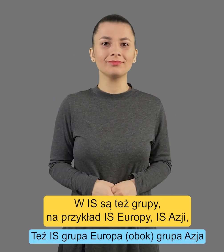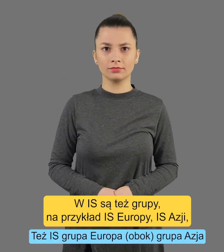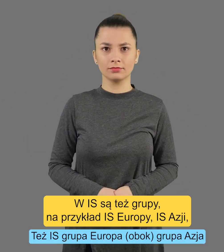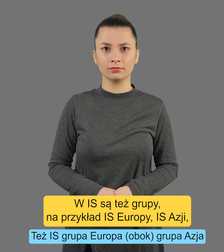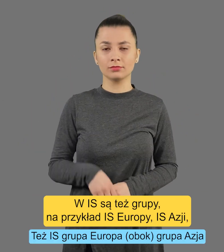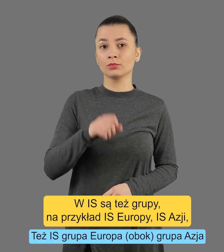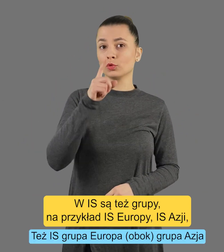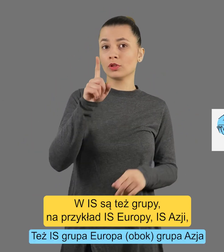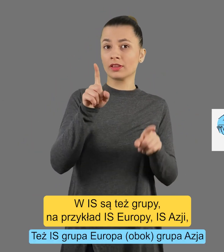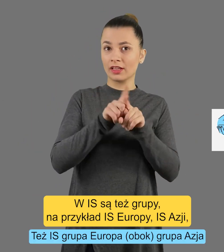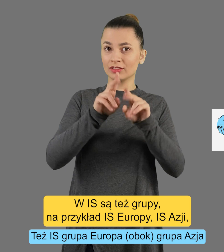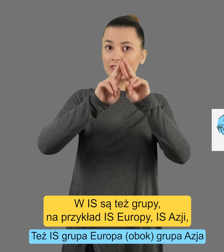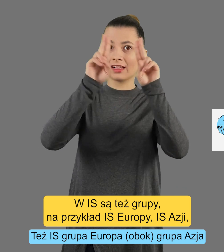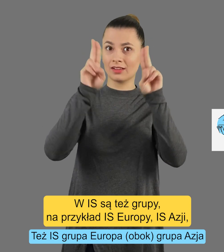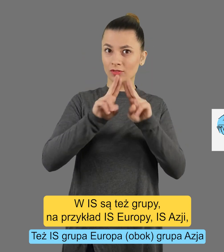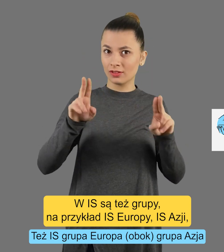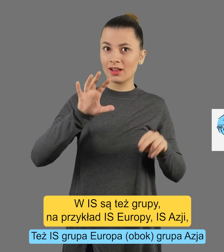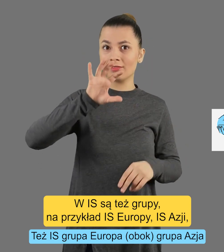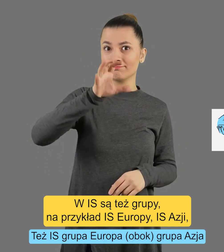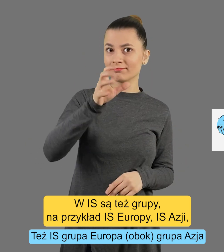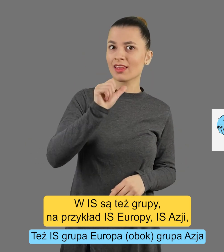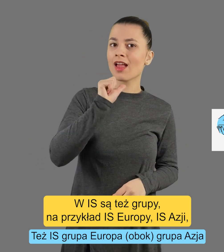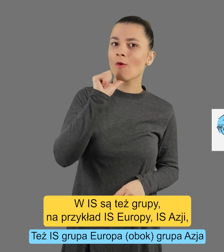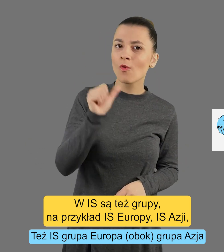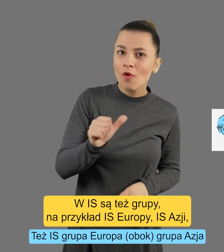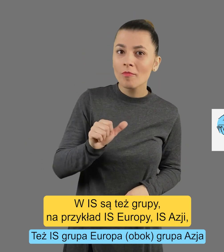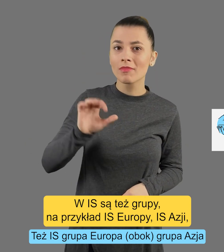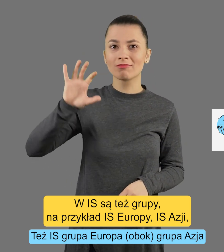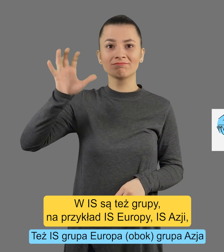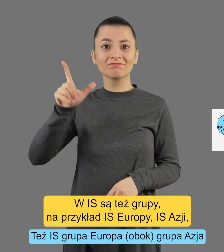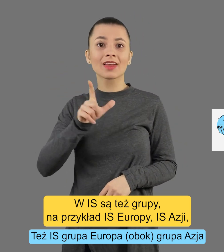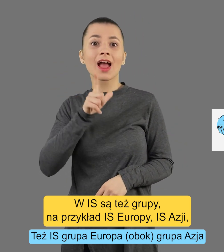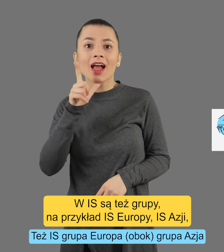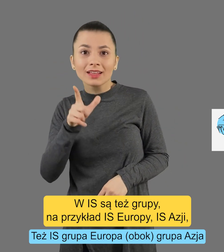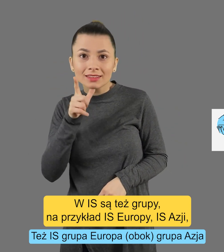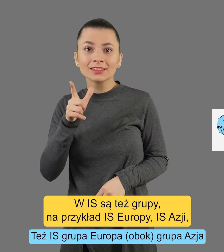There are also groups in IS, for example IS Europe, IS Asia,